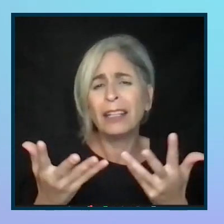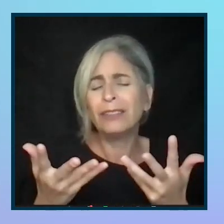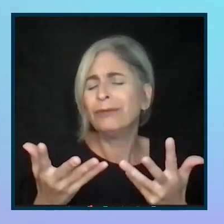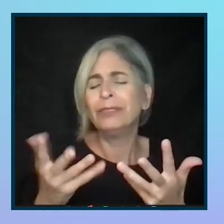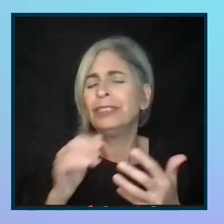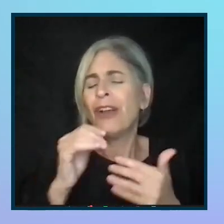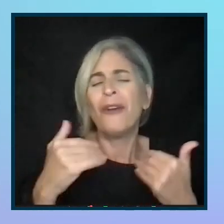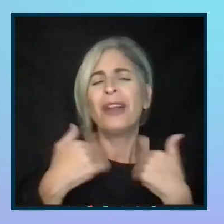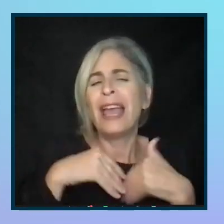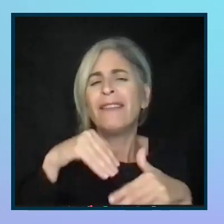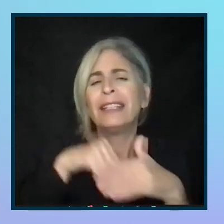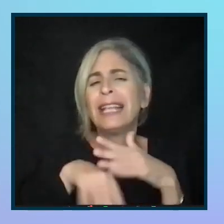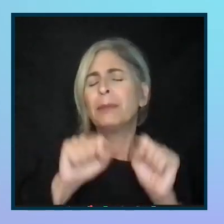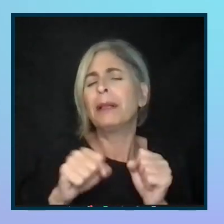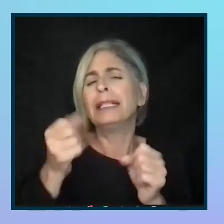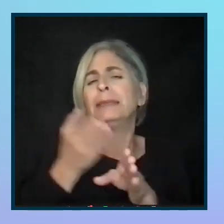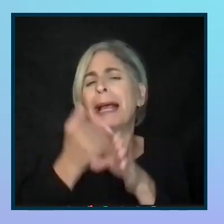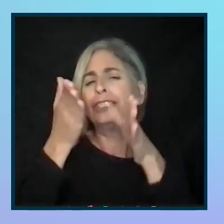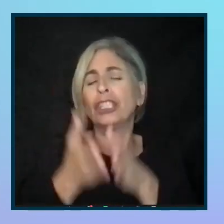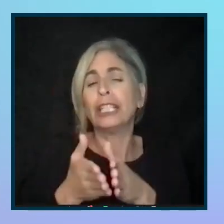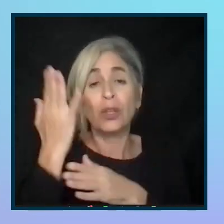accessibility specialists because we are all accessible.